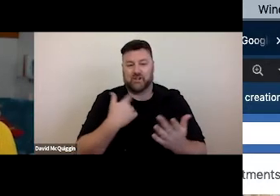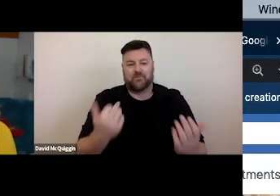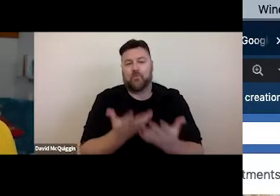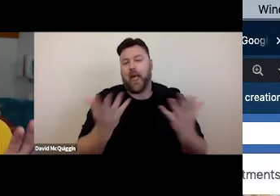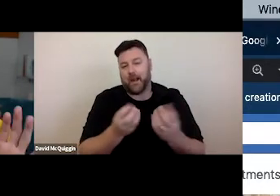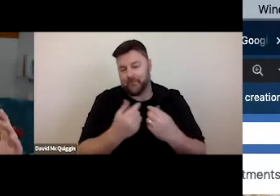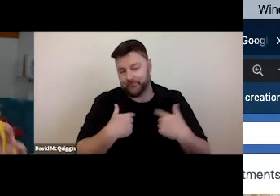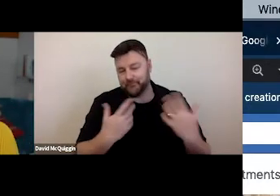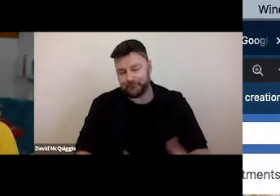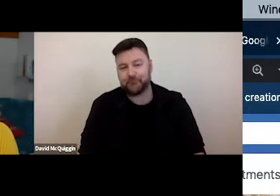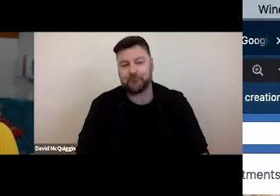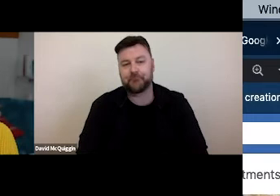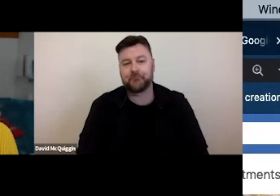So when I'm on this page and I